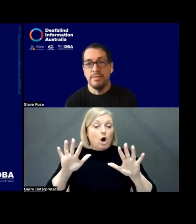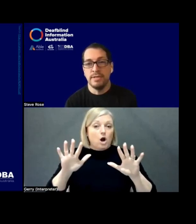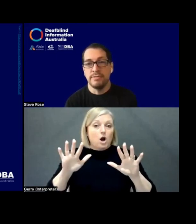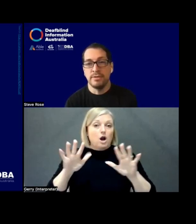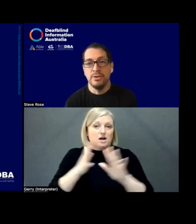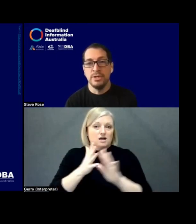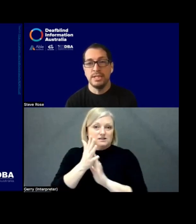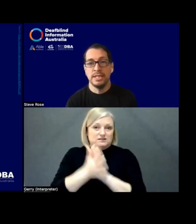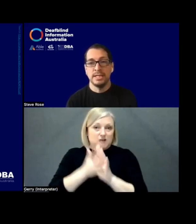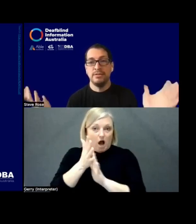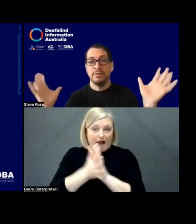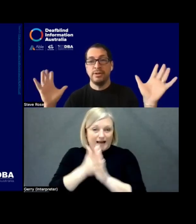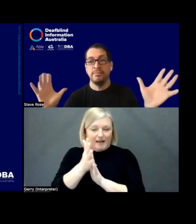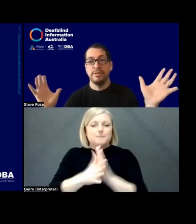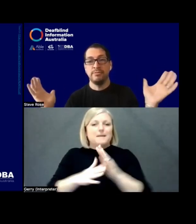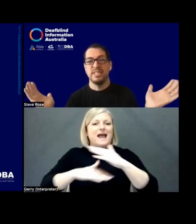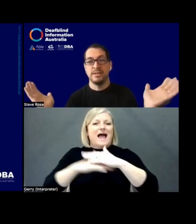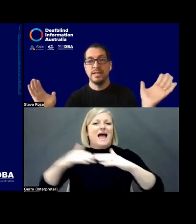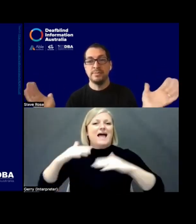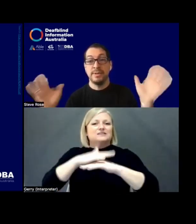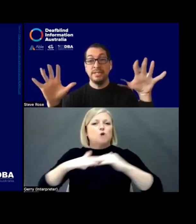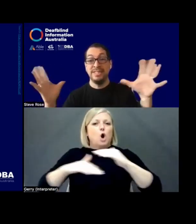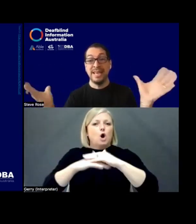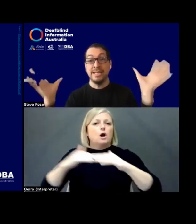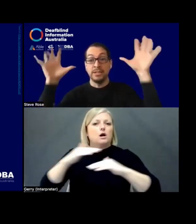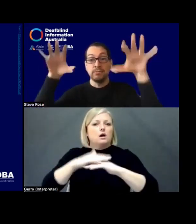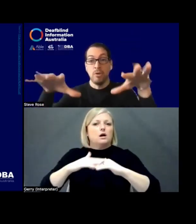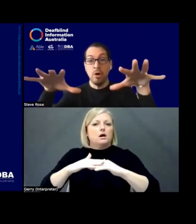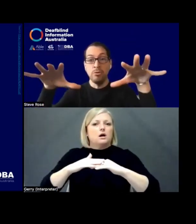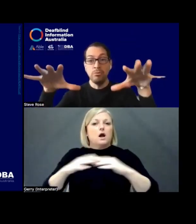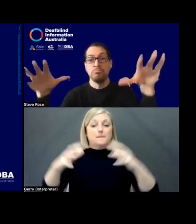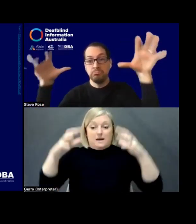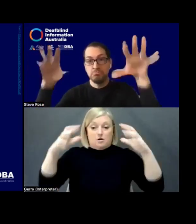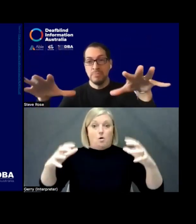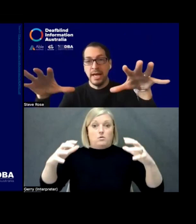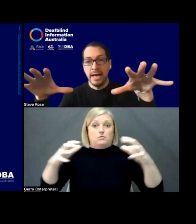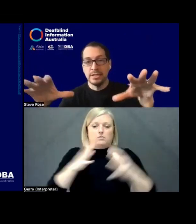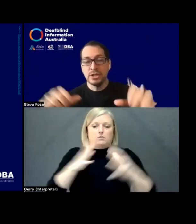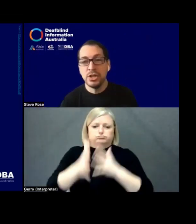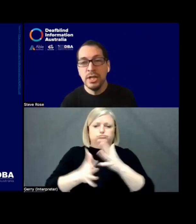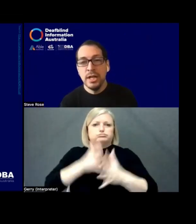of the Deaf community and actually that's from a signing perspective. It's hands on. Hands on.